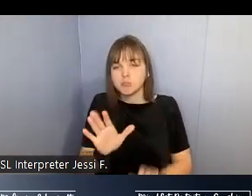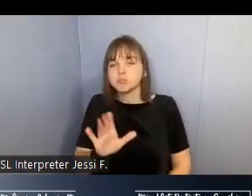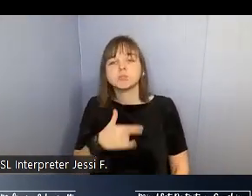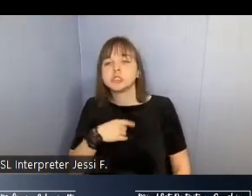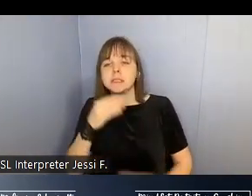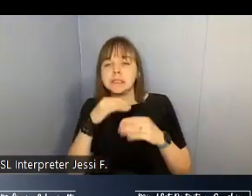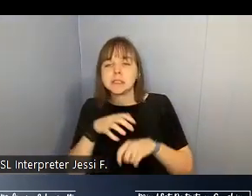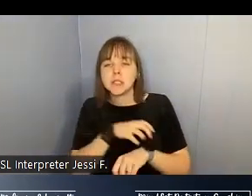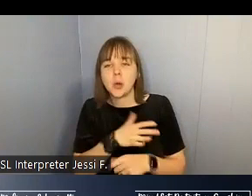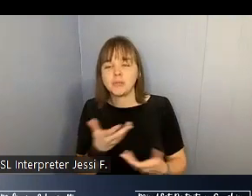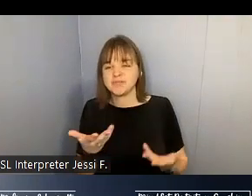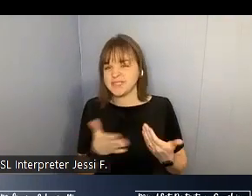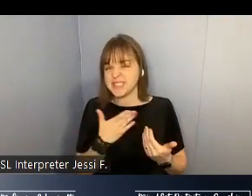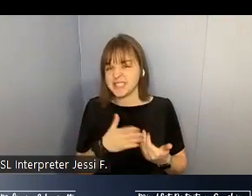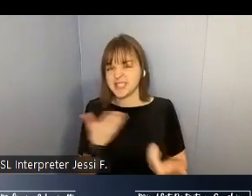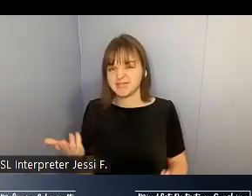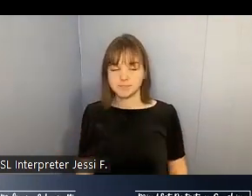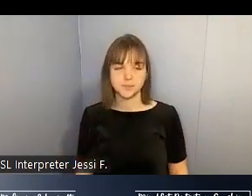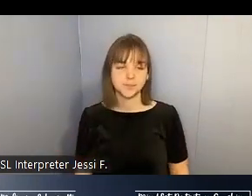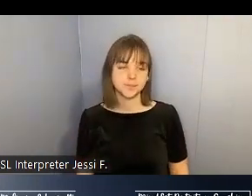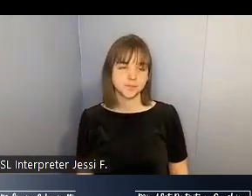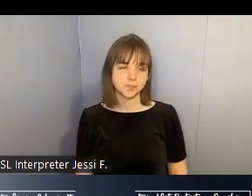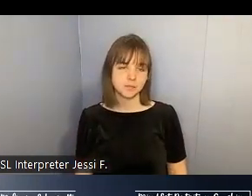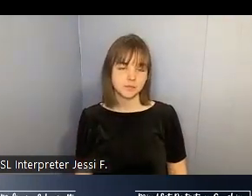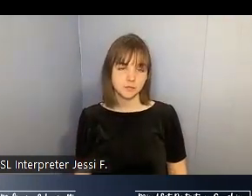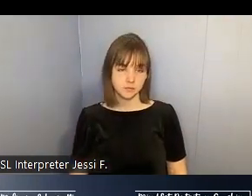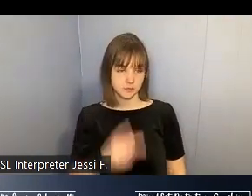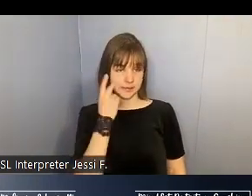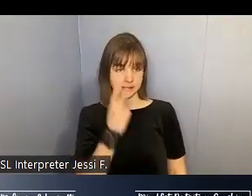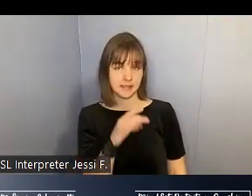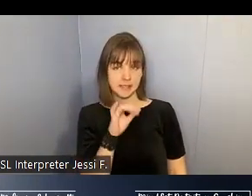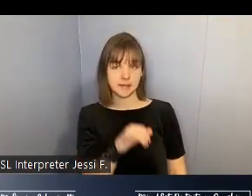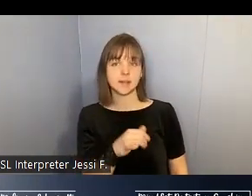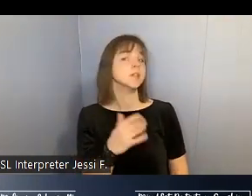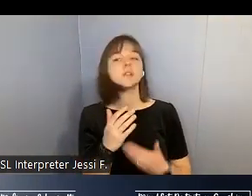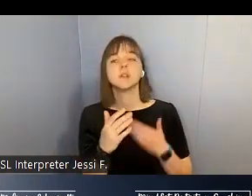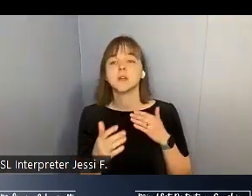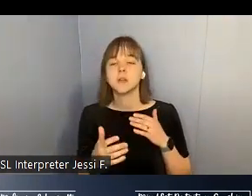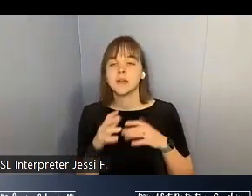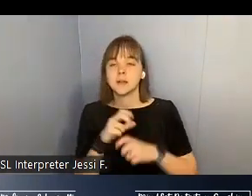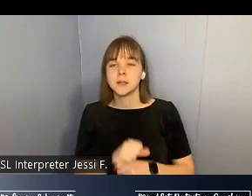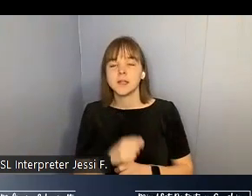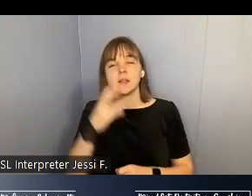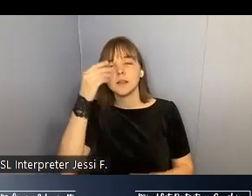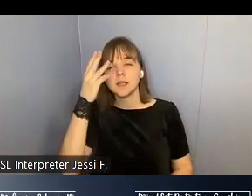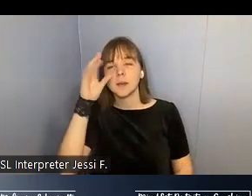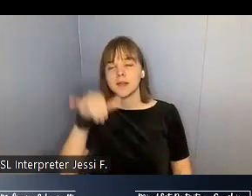So when we start to put some of these into practice, you can think about the acronym TASTE. So really think about, why are you hungry?